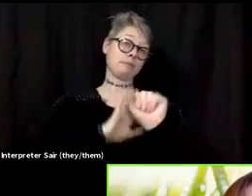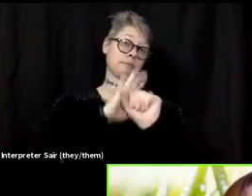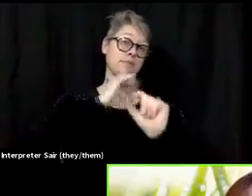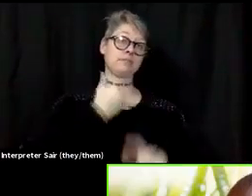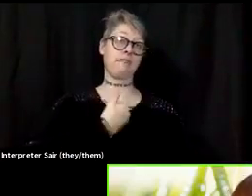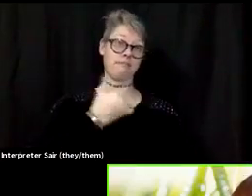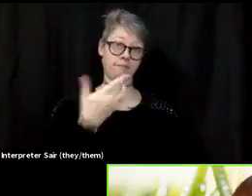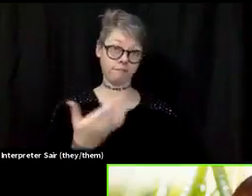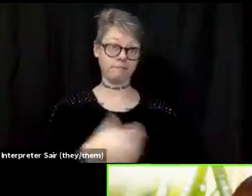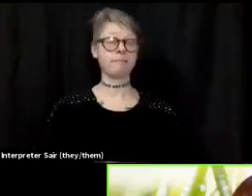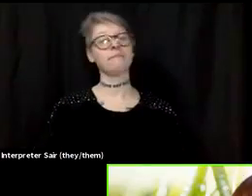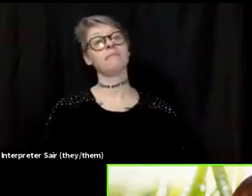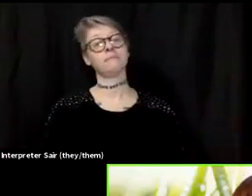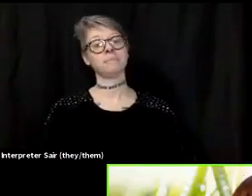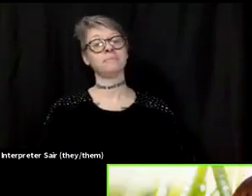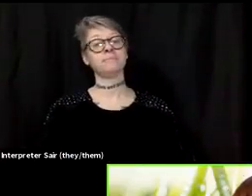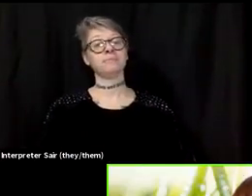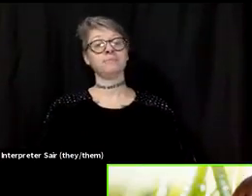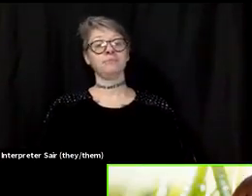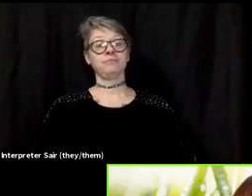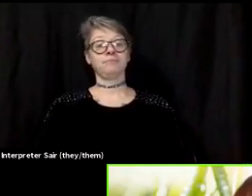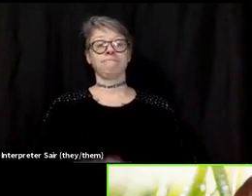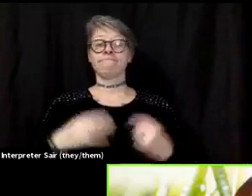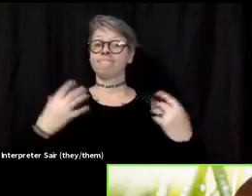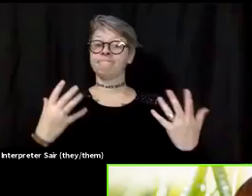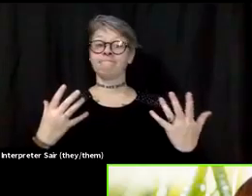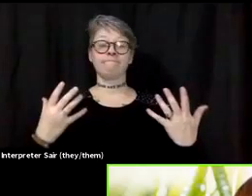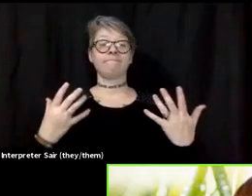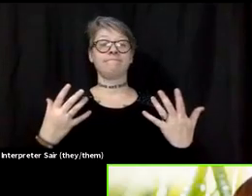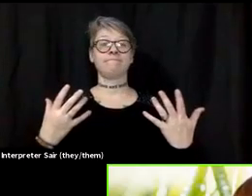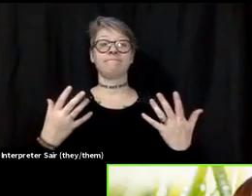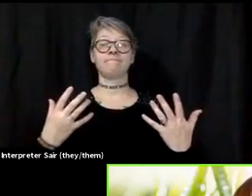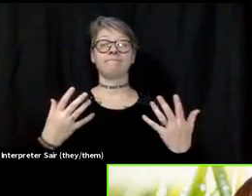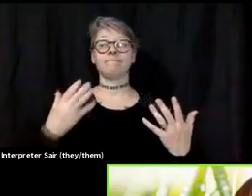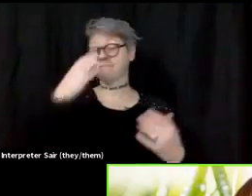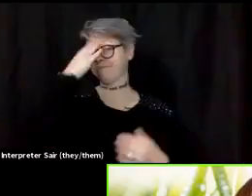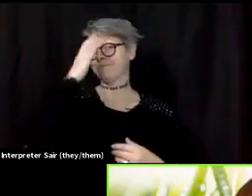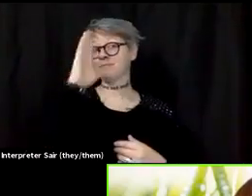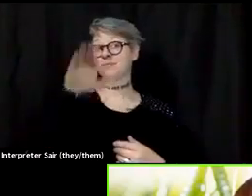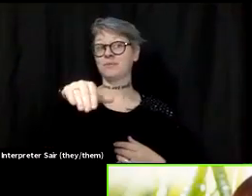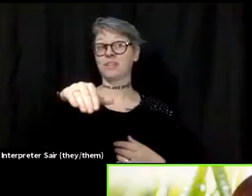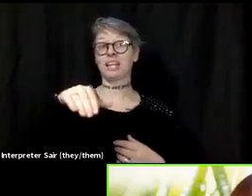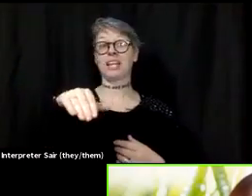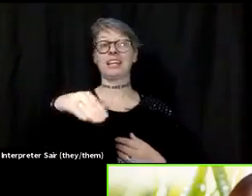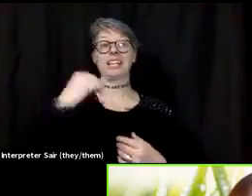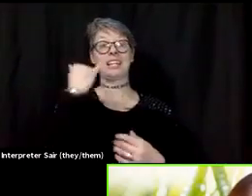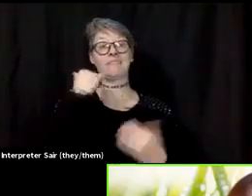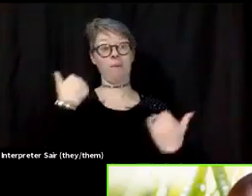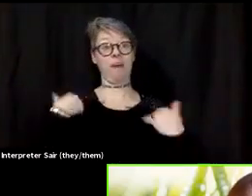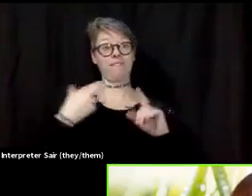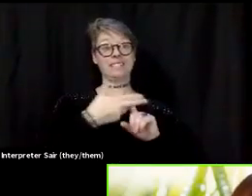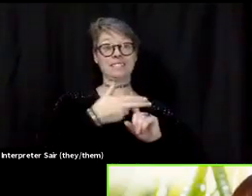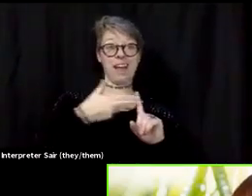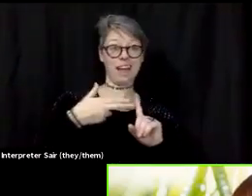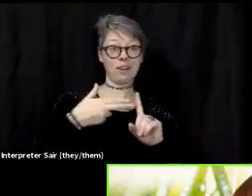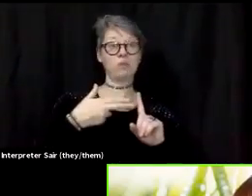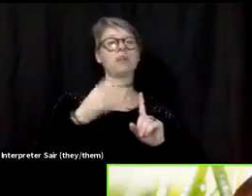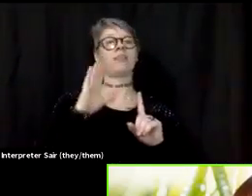my kids, as well as myself. unfortunately, it is a lot easier.